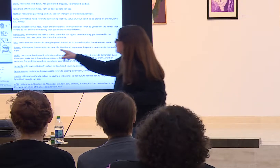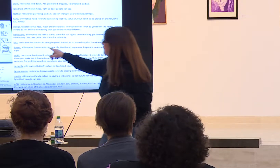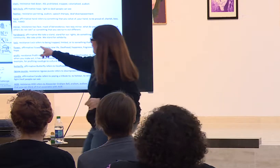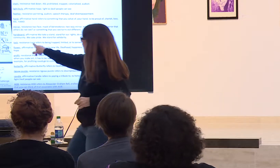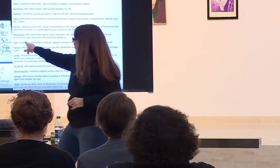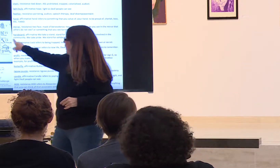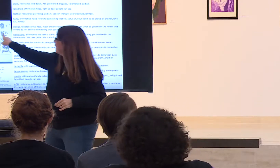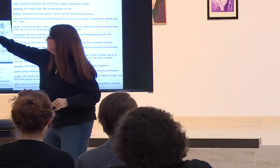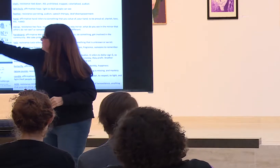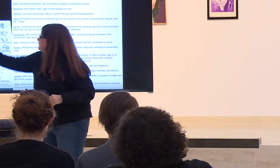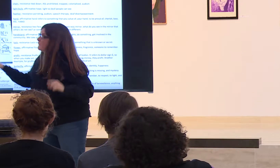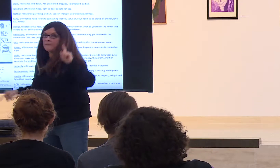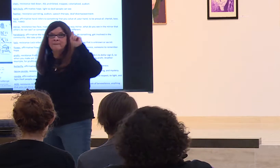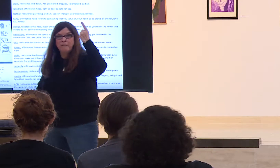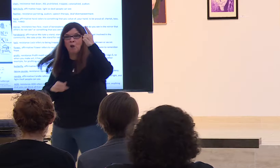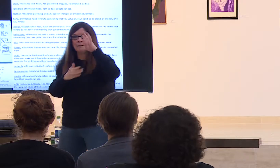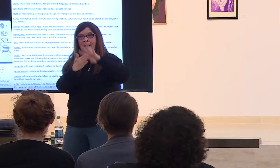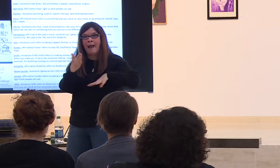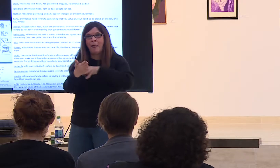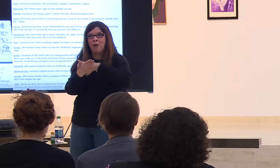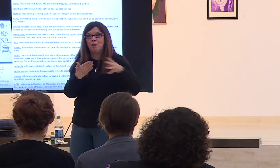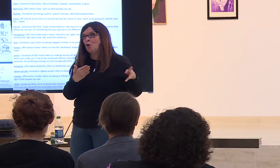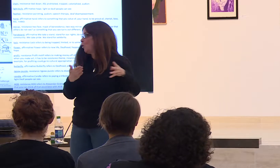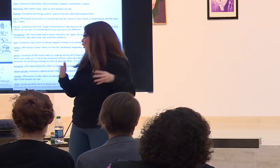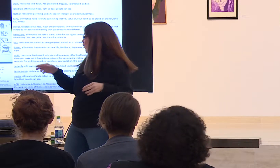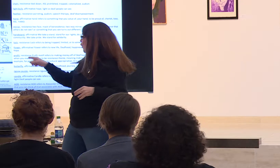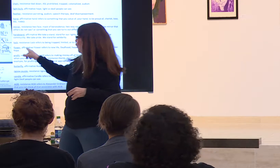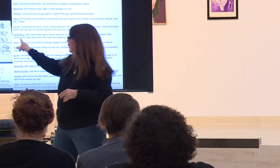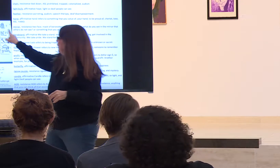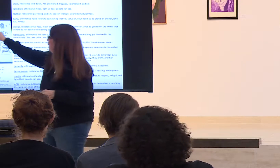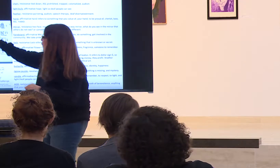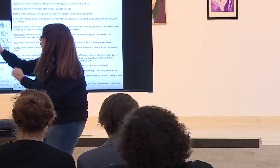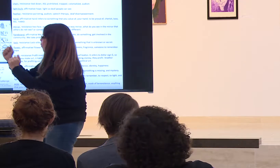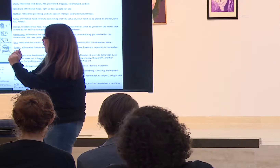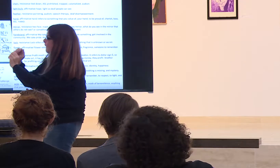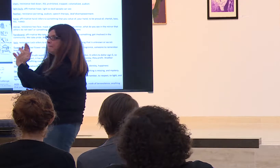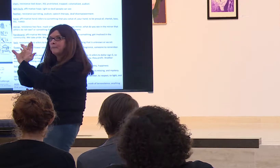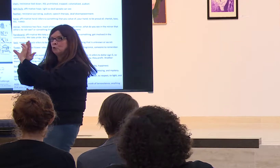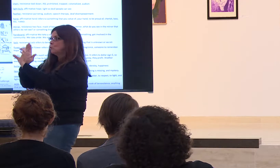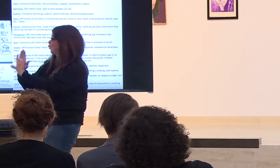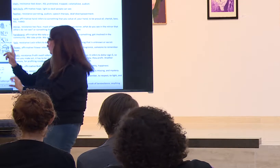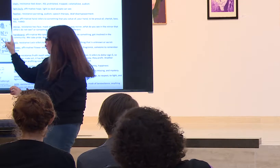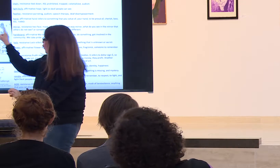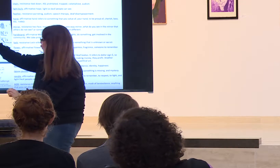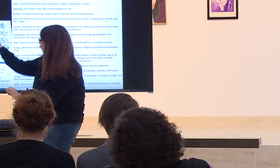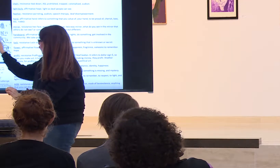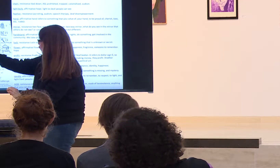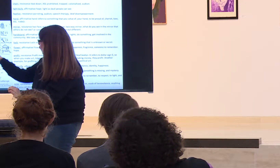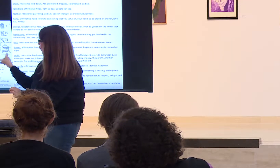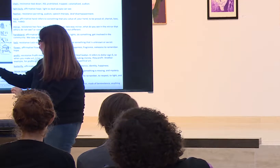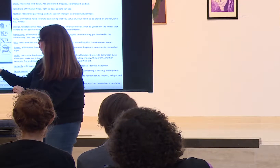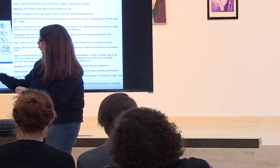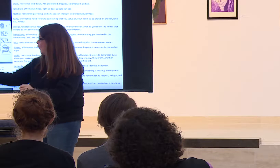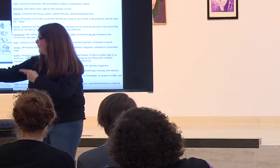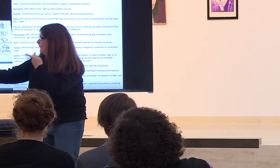what people come up with. So here's a calendar of the various motifs